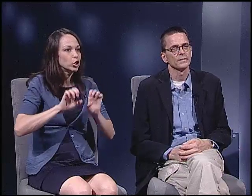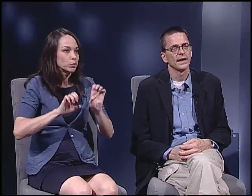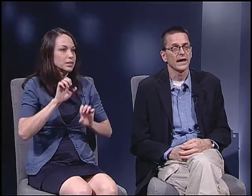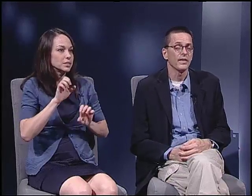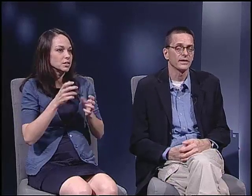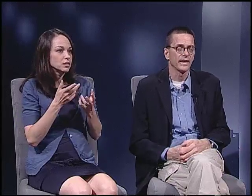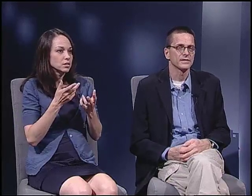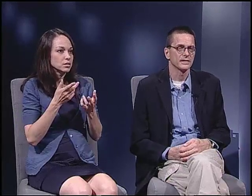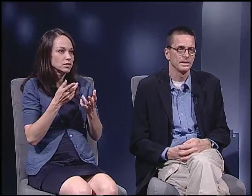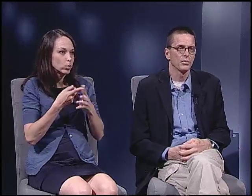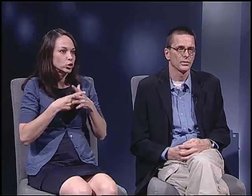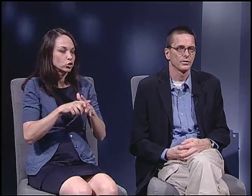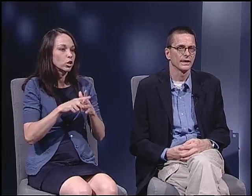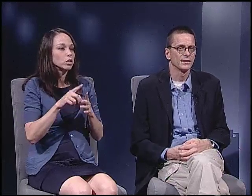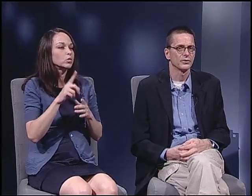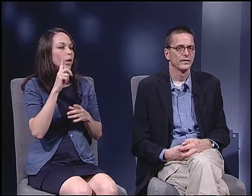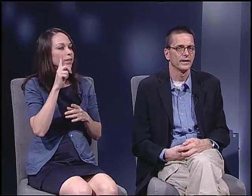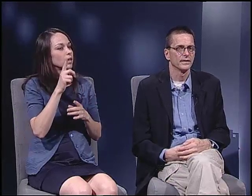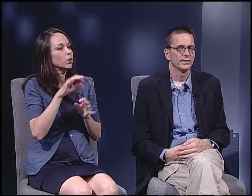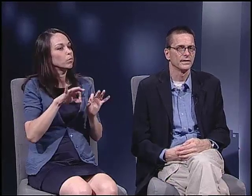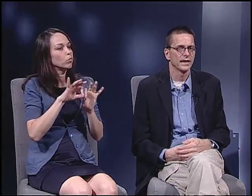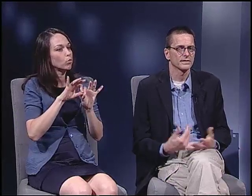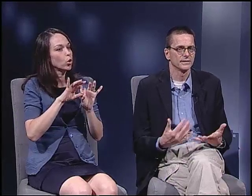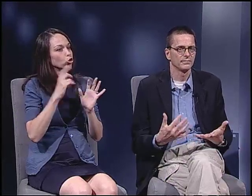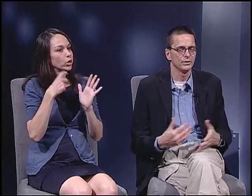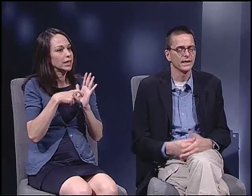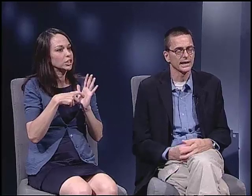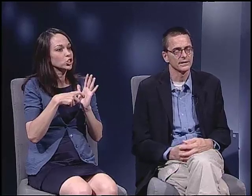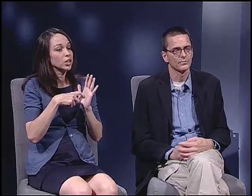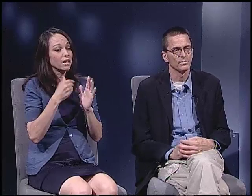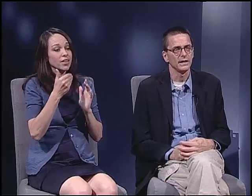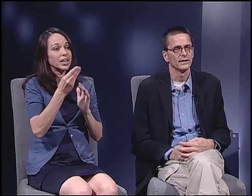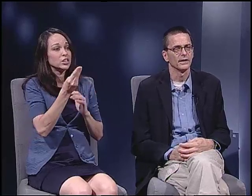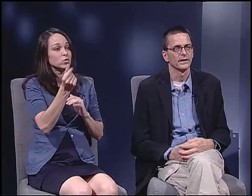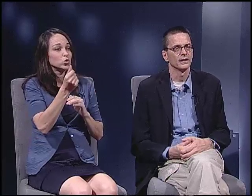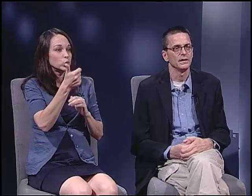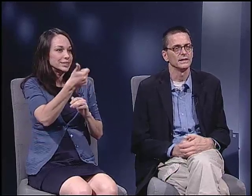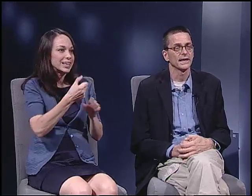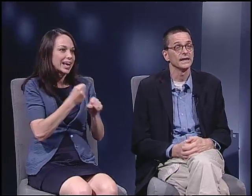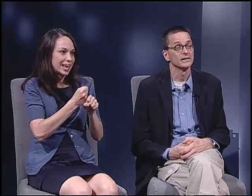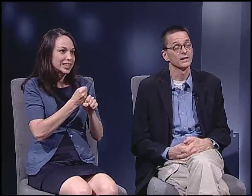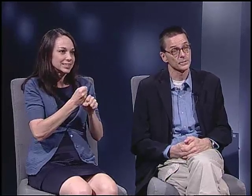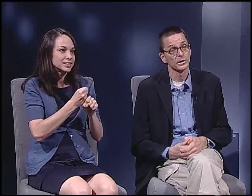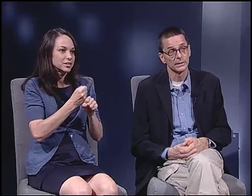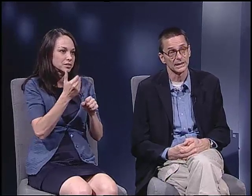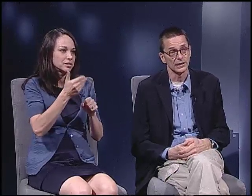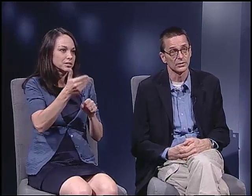and I think that's an important recognition that the next few decades for me are going to be decades of experimentation.